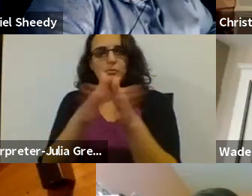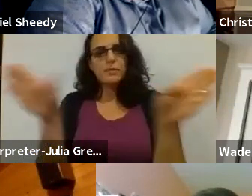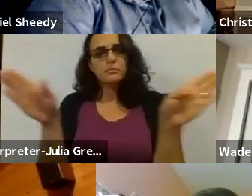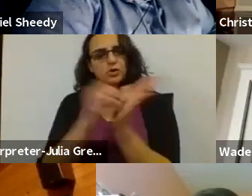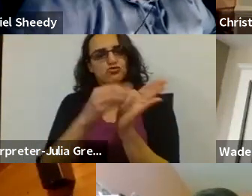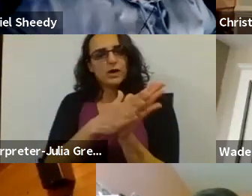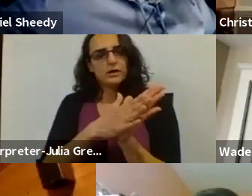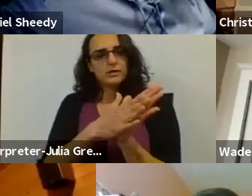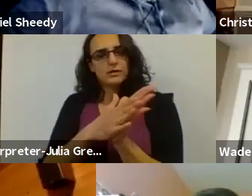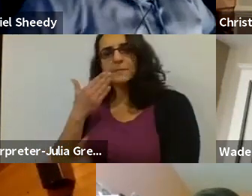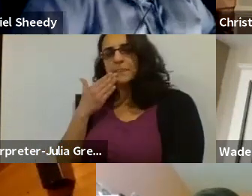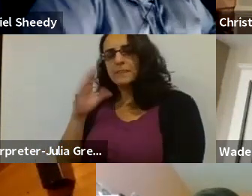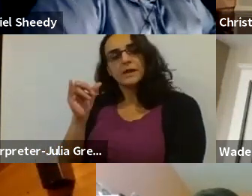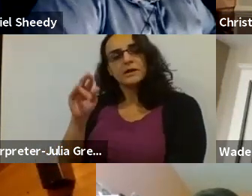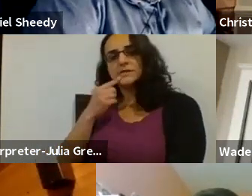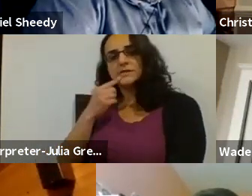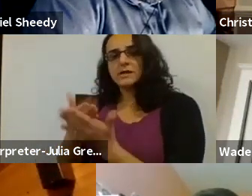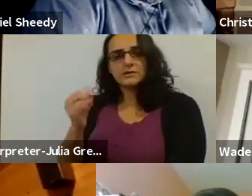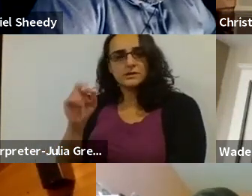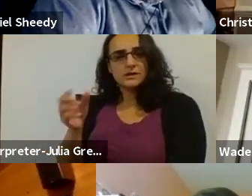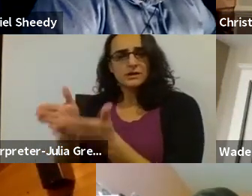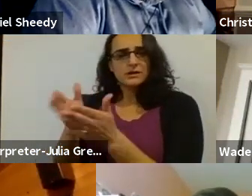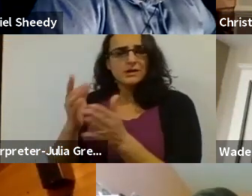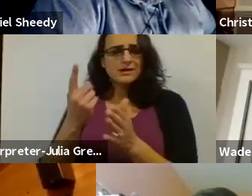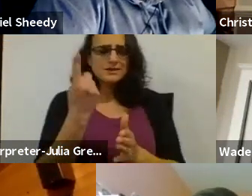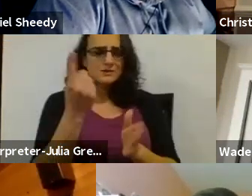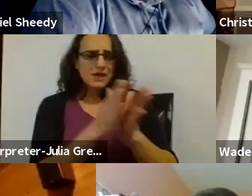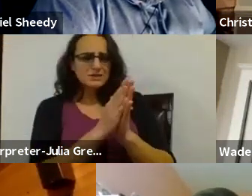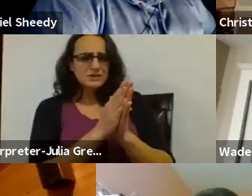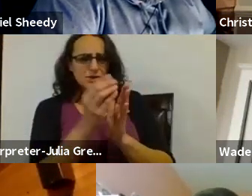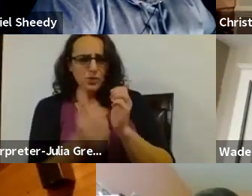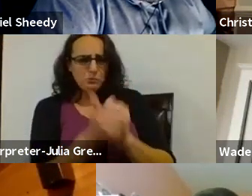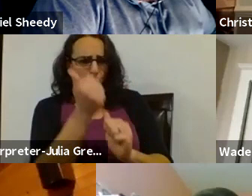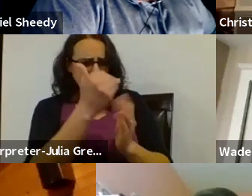Carolyn Gallagher: Thanks, Jerry. Deniz Savas: I just asked, we didn't receive most of those in our packet. Right. We only receive the last